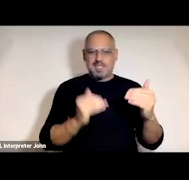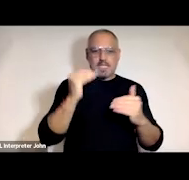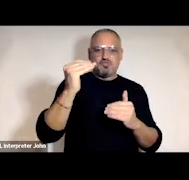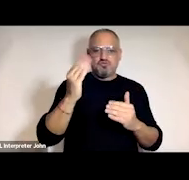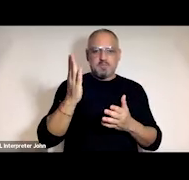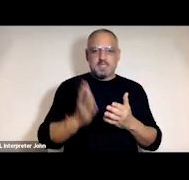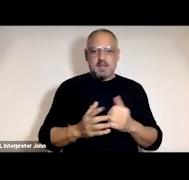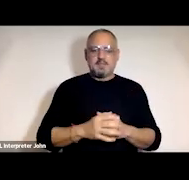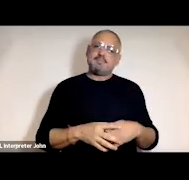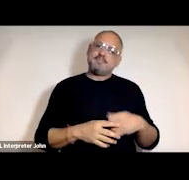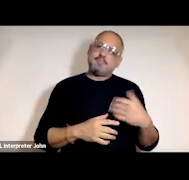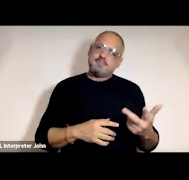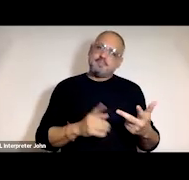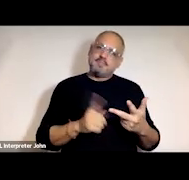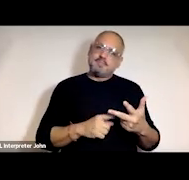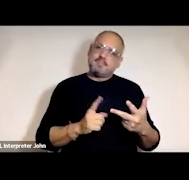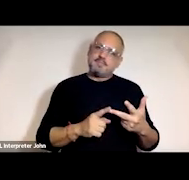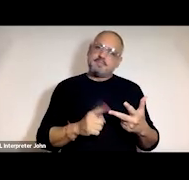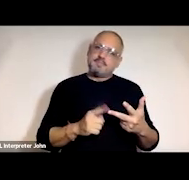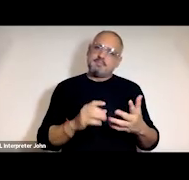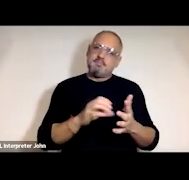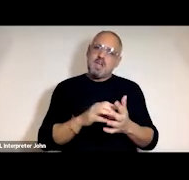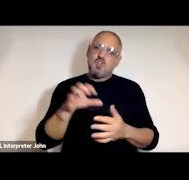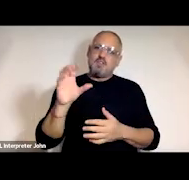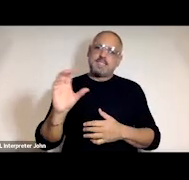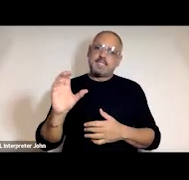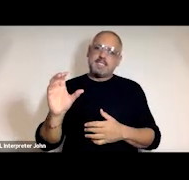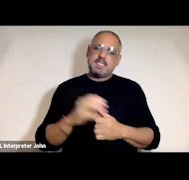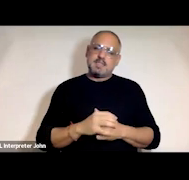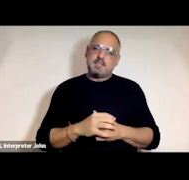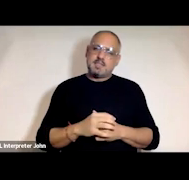And then there's paragraph C that the criteria used here